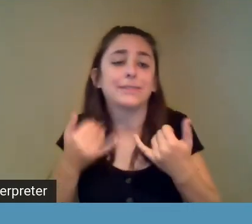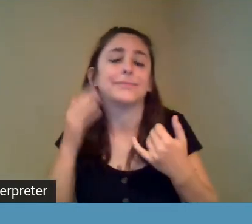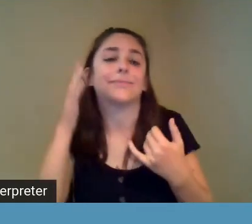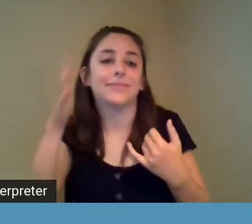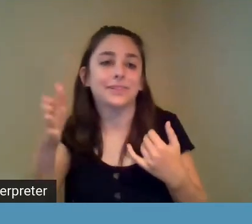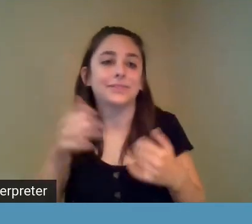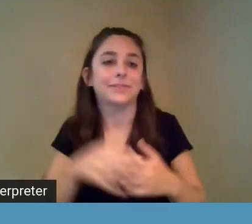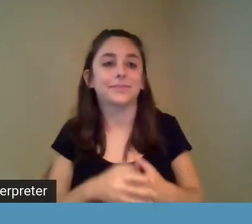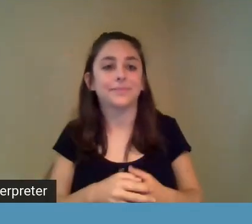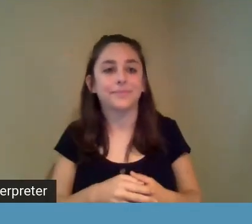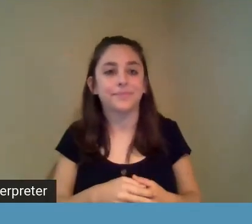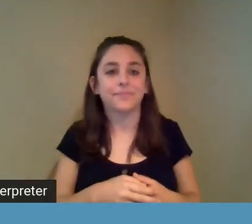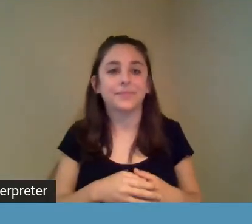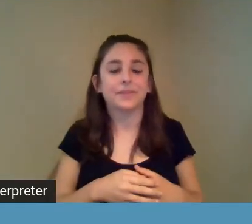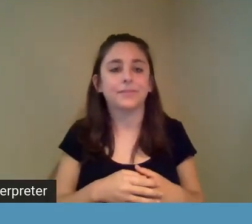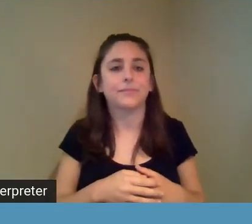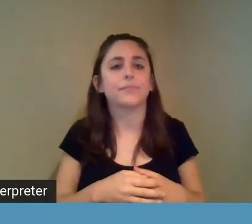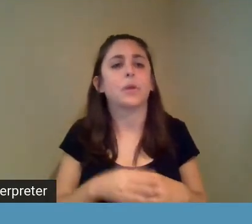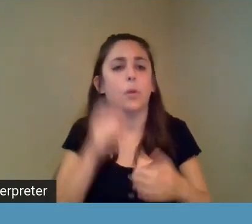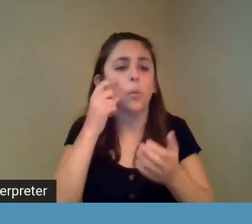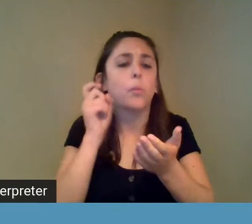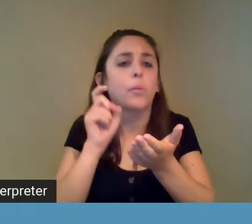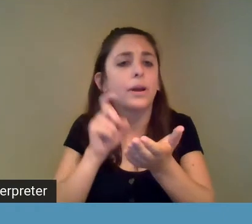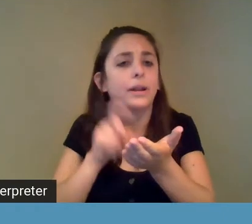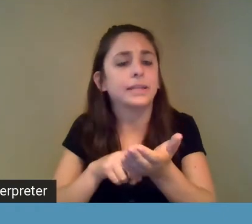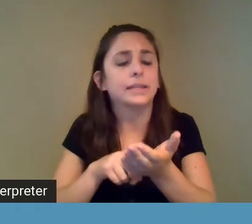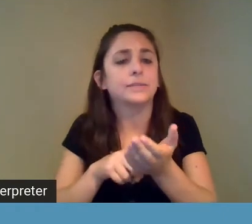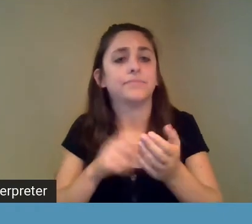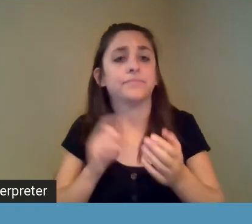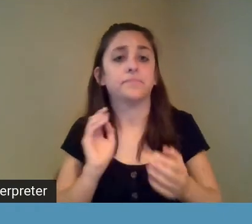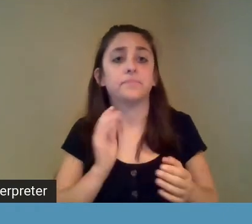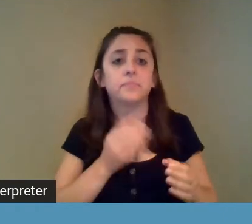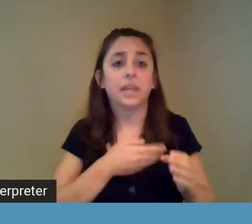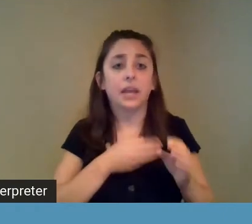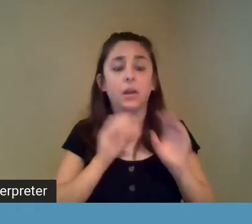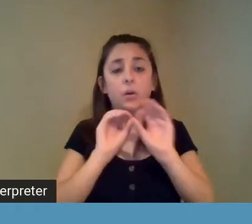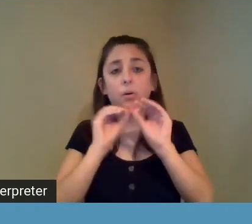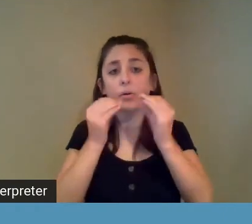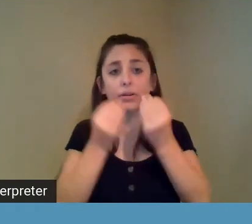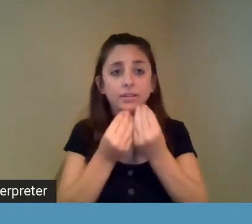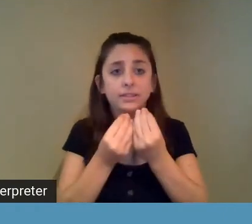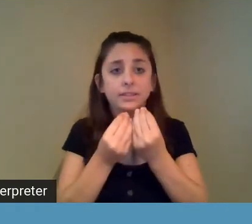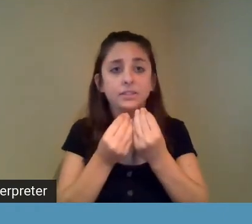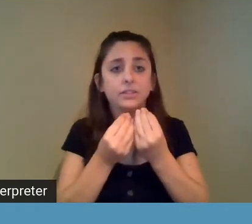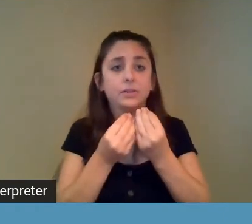Project recognize that our organizations and those of our members were founded within a